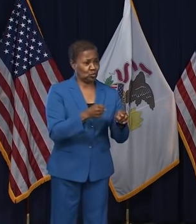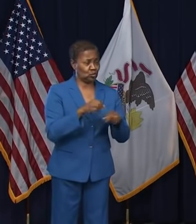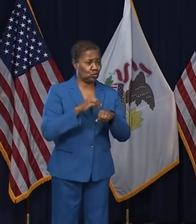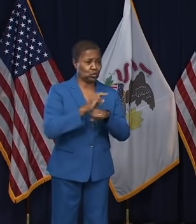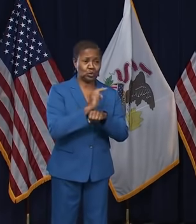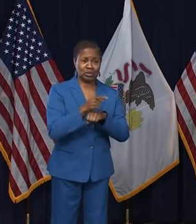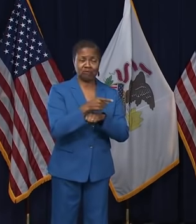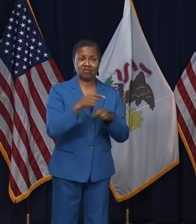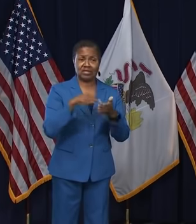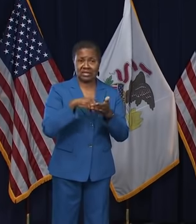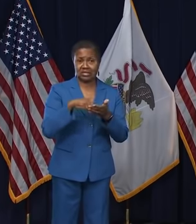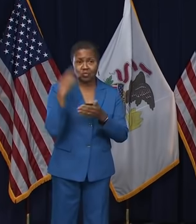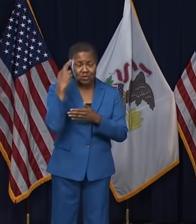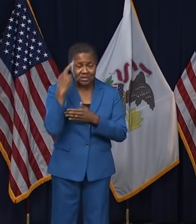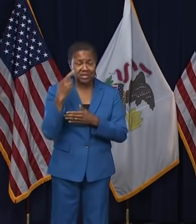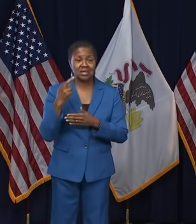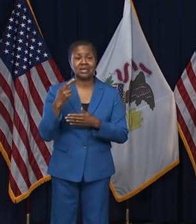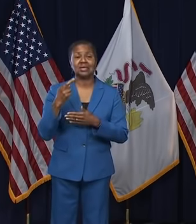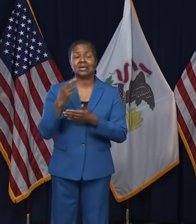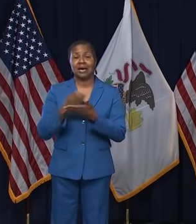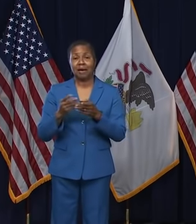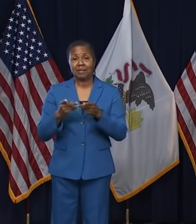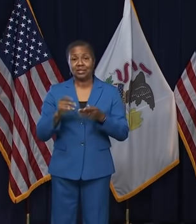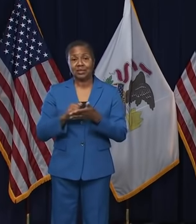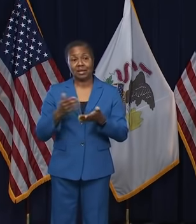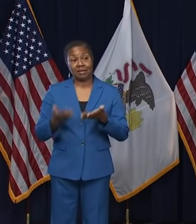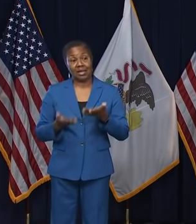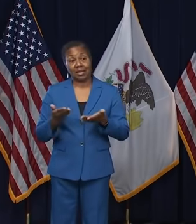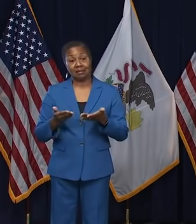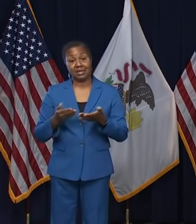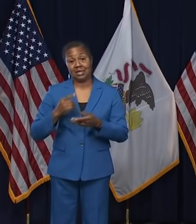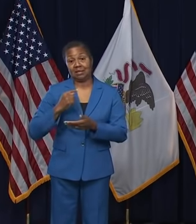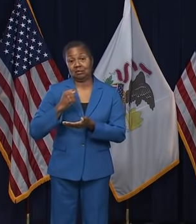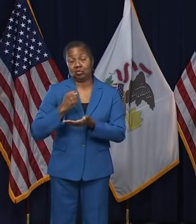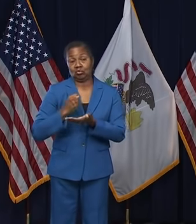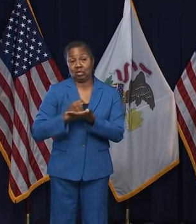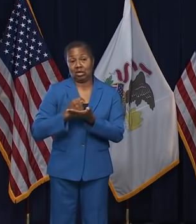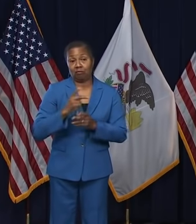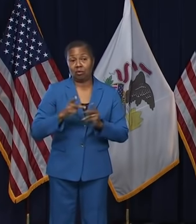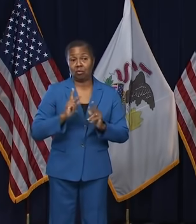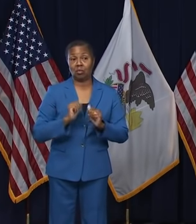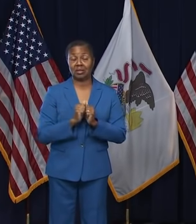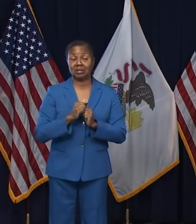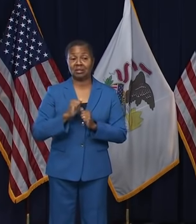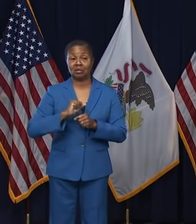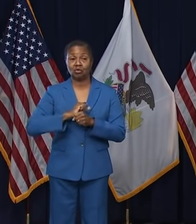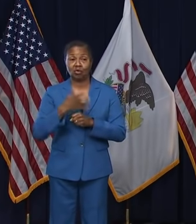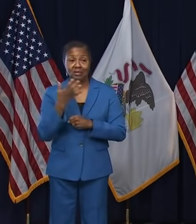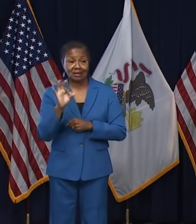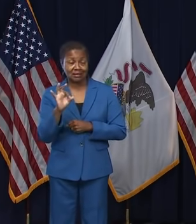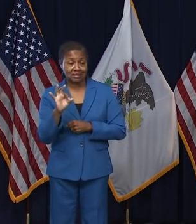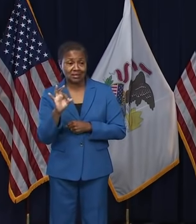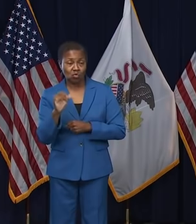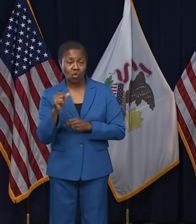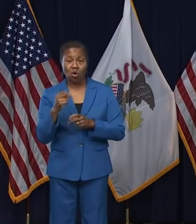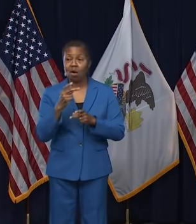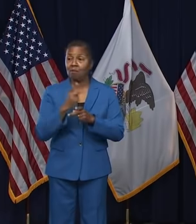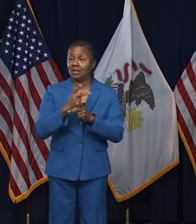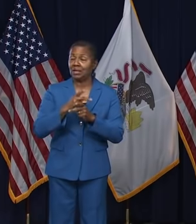medical personnel would be to them out of some for- in order to deploy them for this-